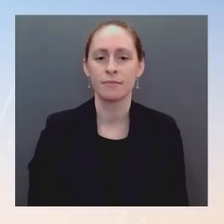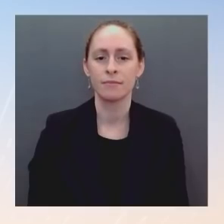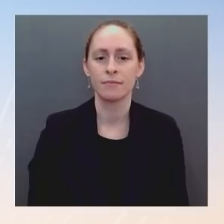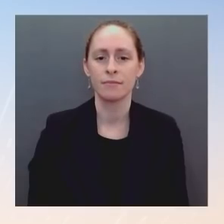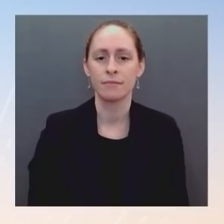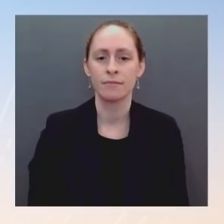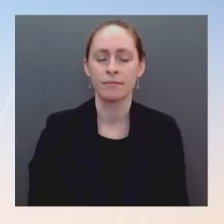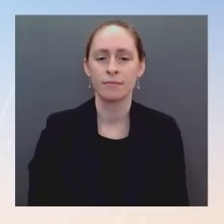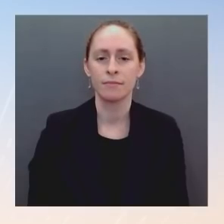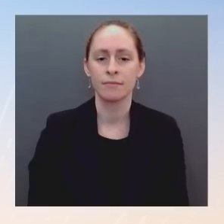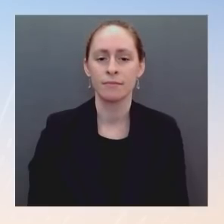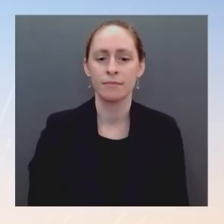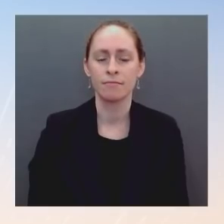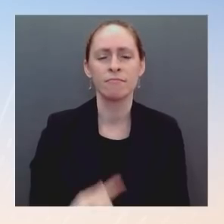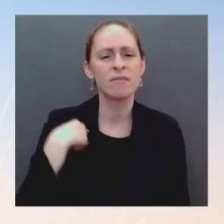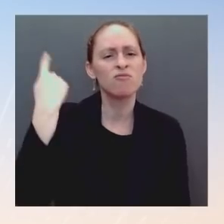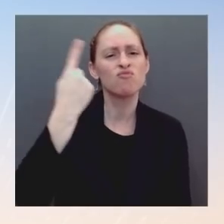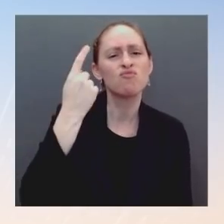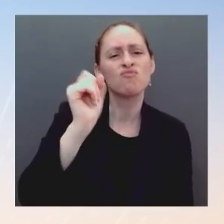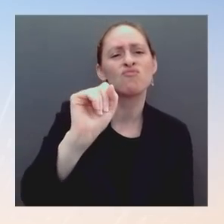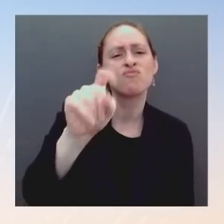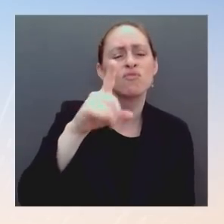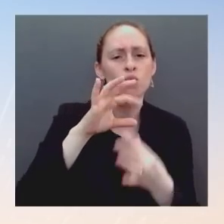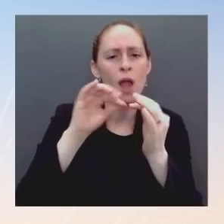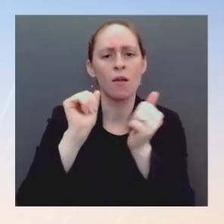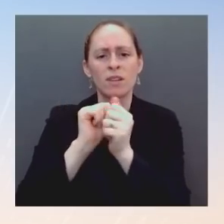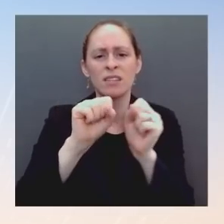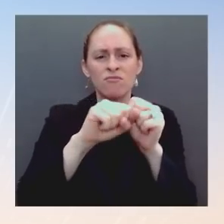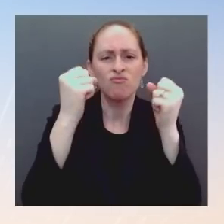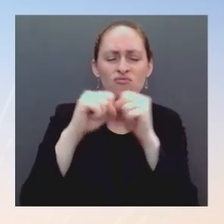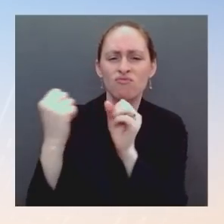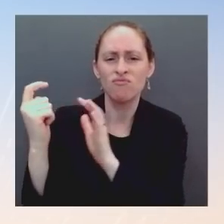There was a discussion of Fox's crime coverage.